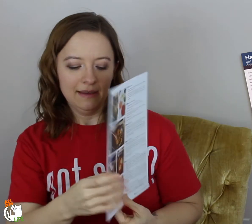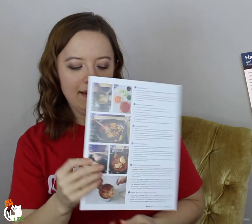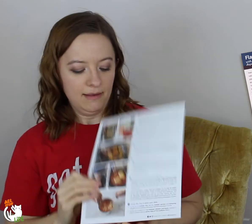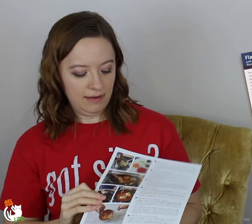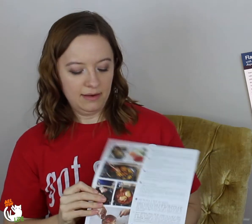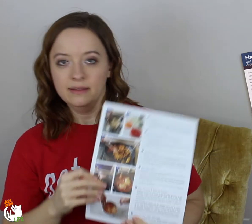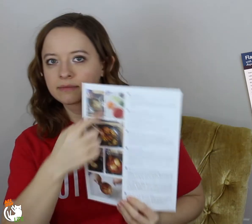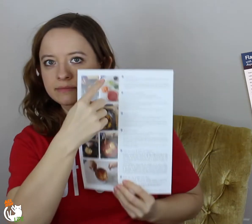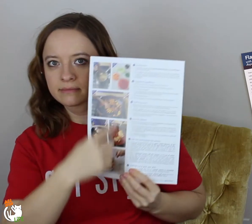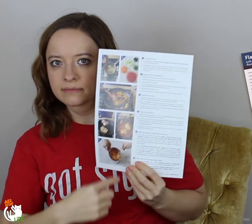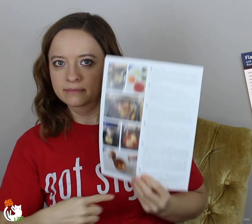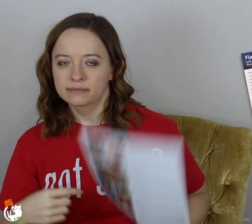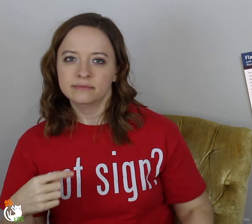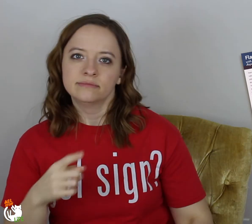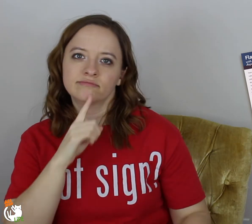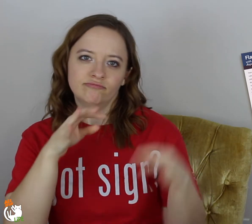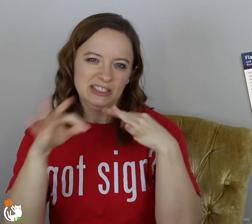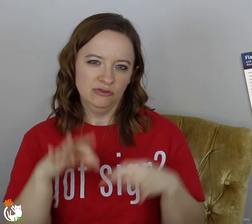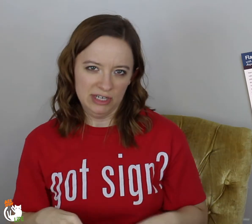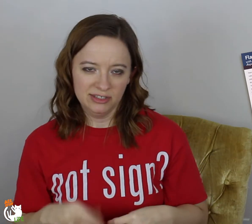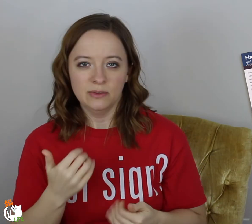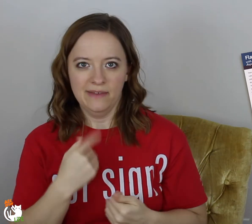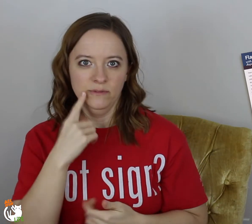then on the back it has the instructions.